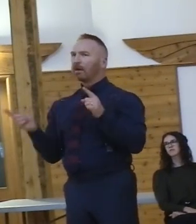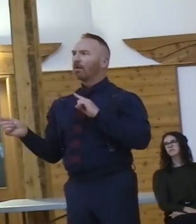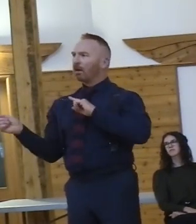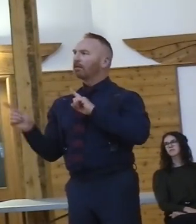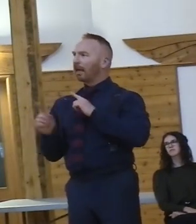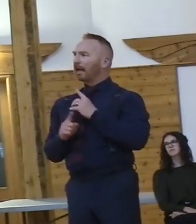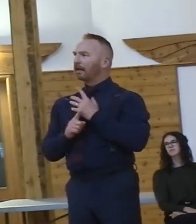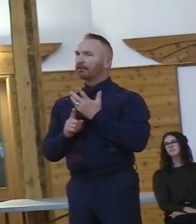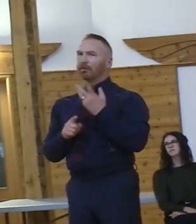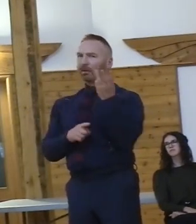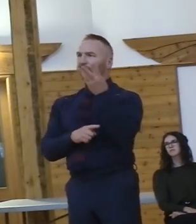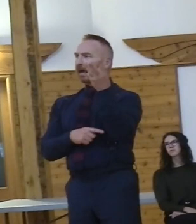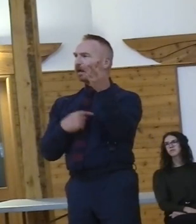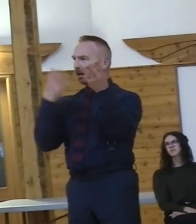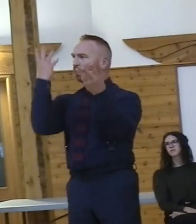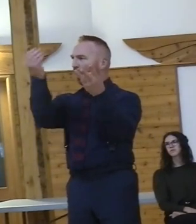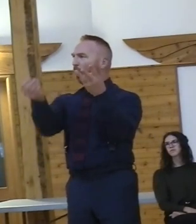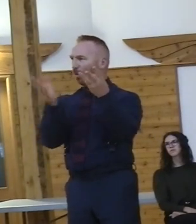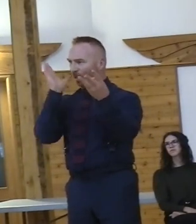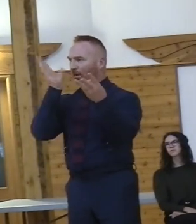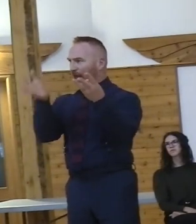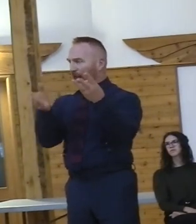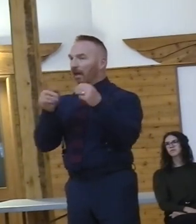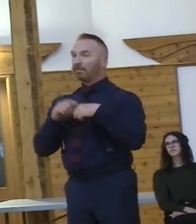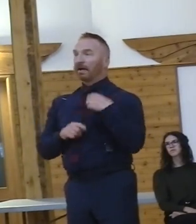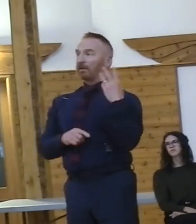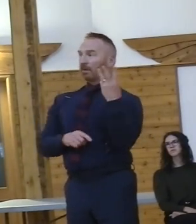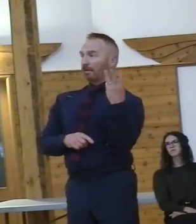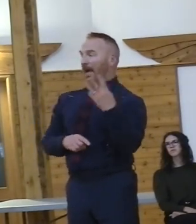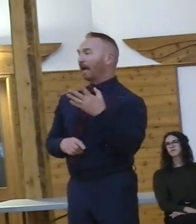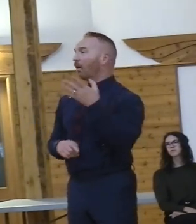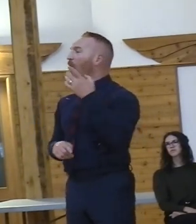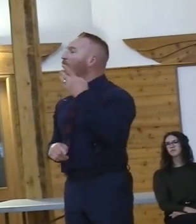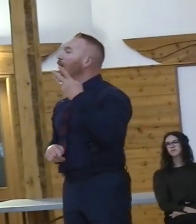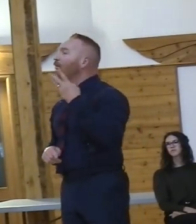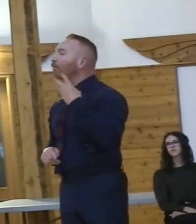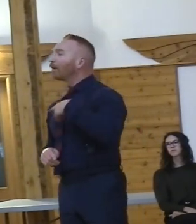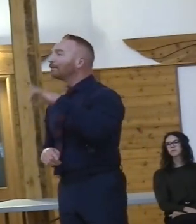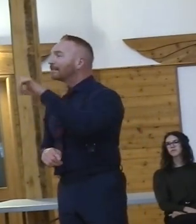You know things are different here in Winnipeg versus DC or much of the US.